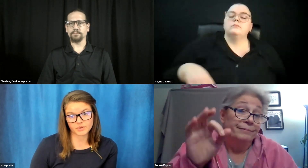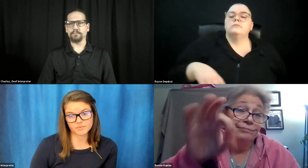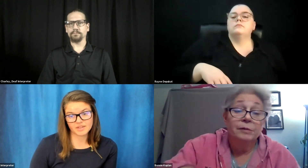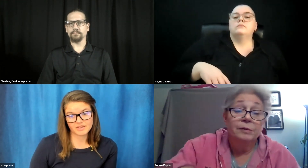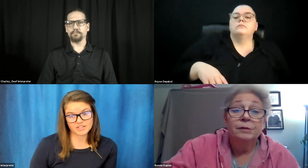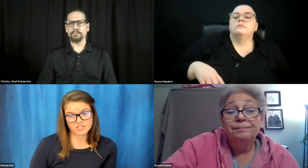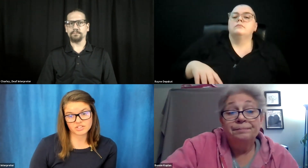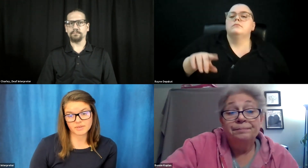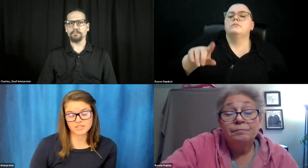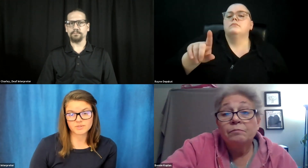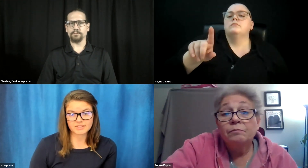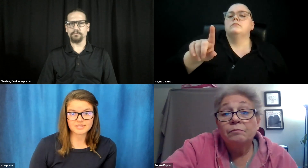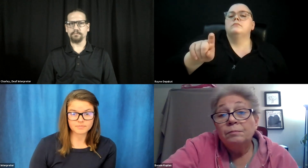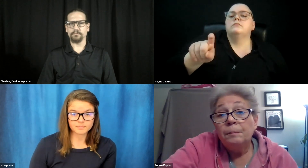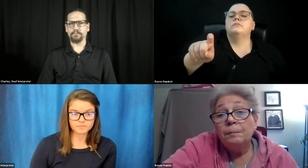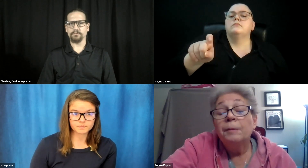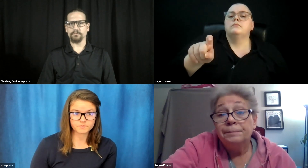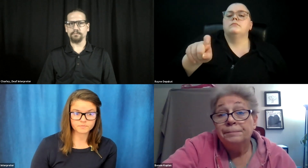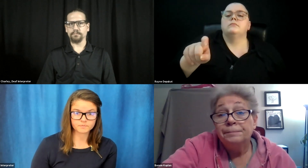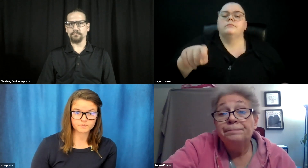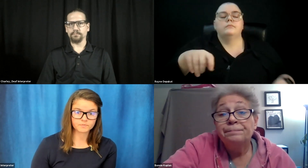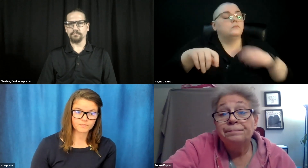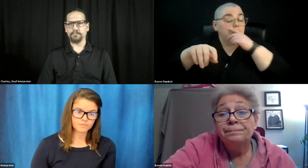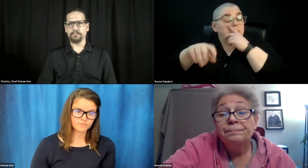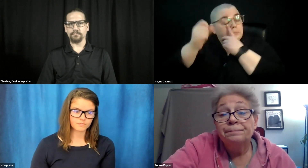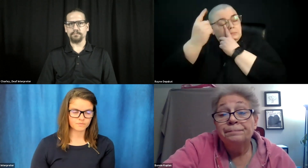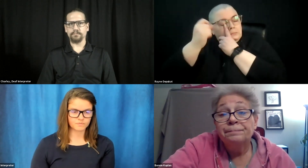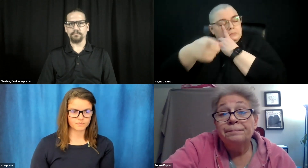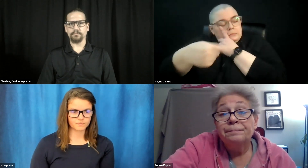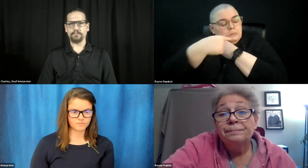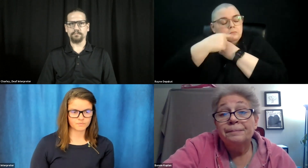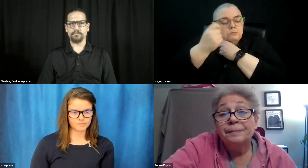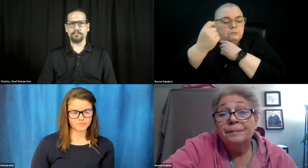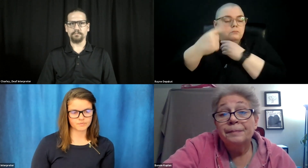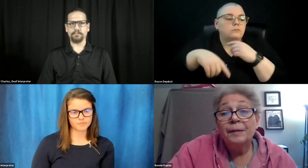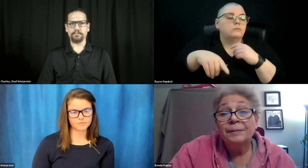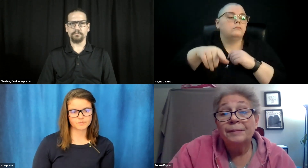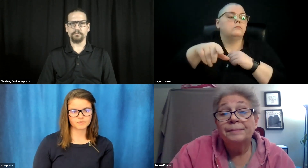So that's just my two cents. Bonnie.